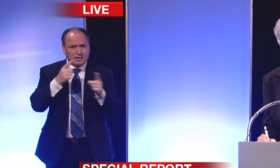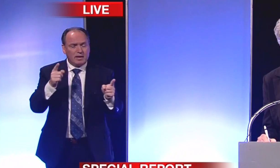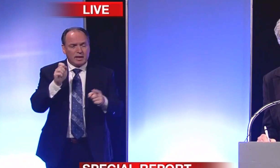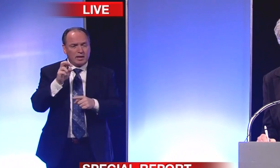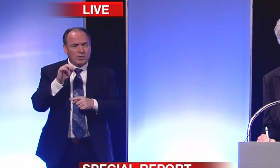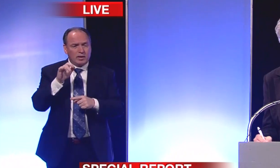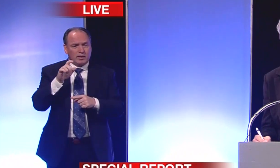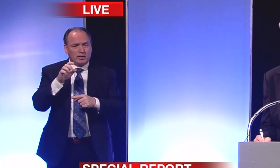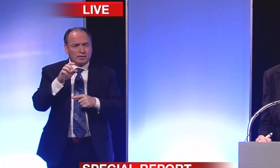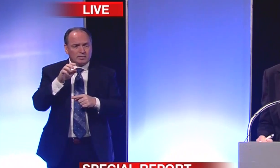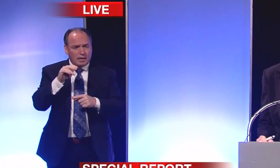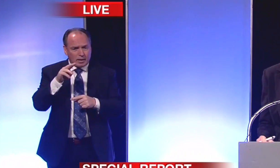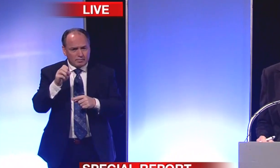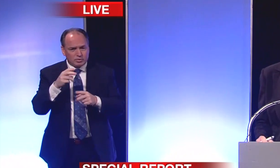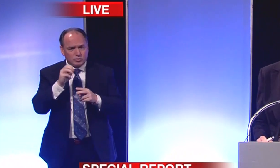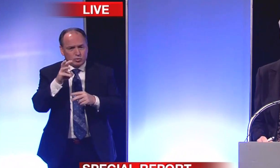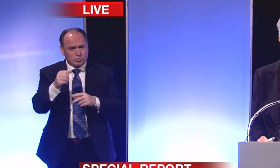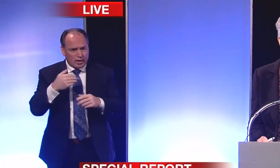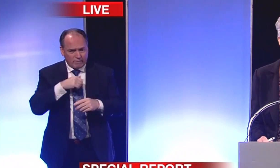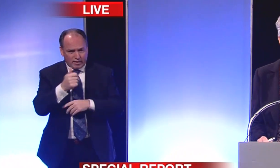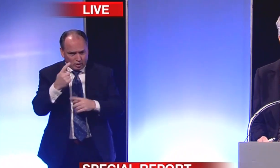START WITH THE ERIE TIMES NEWS.